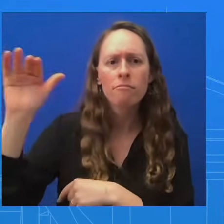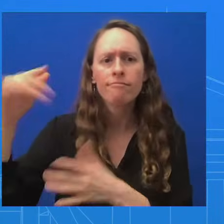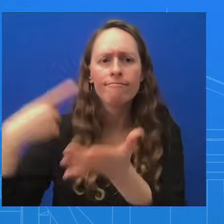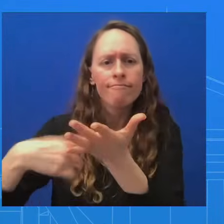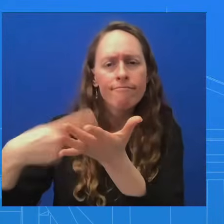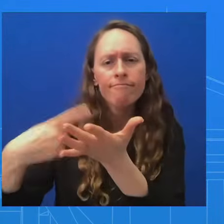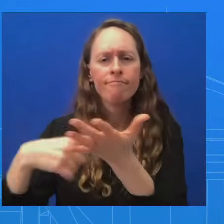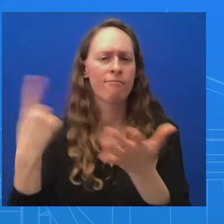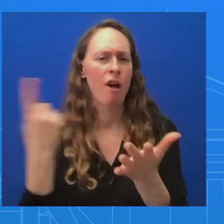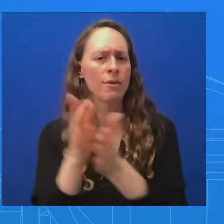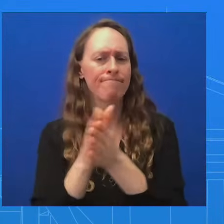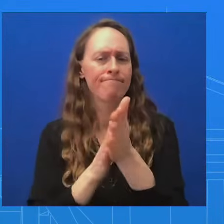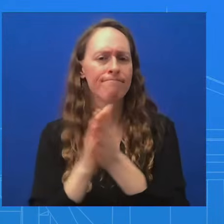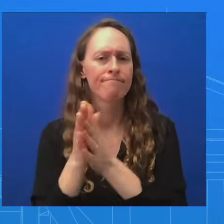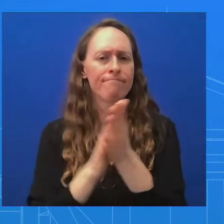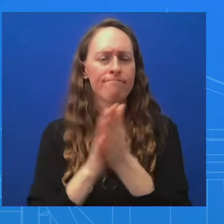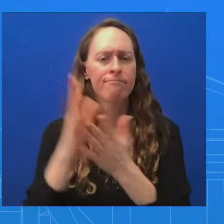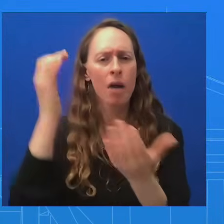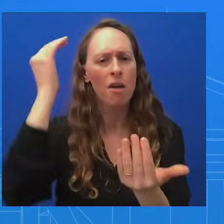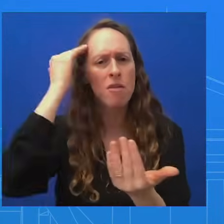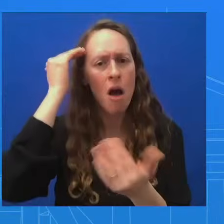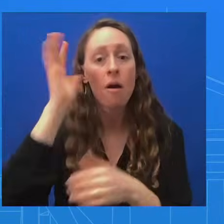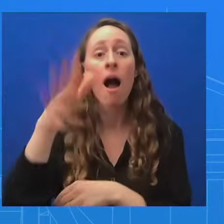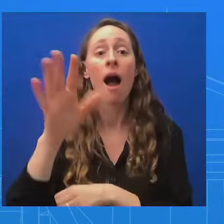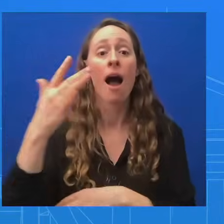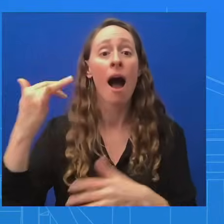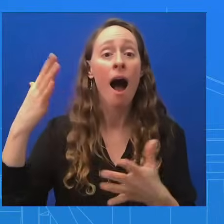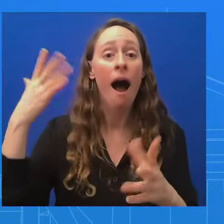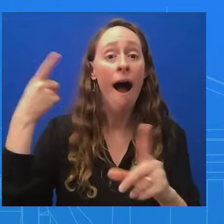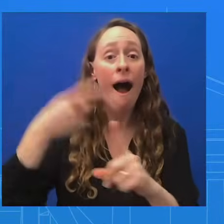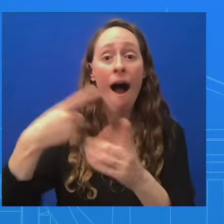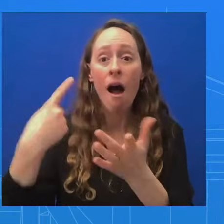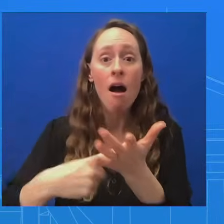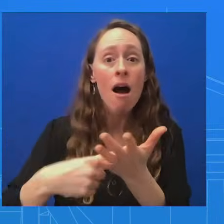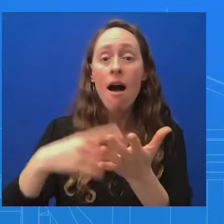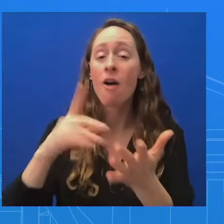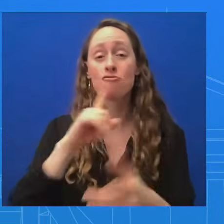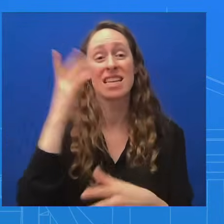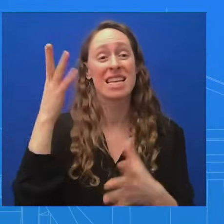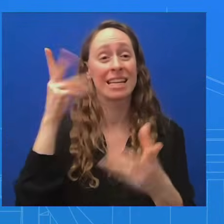But they have in general, in their press conferences, talked about the pressure that they've been putting on